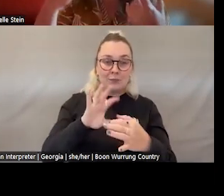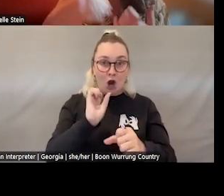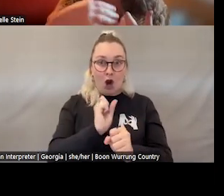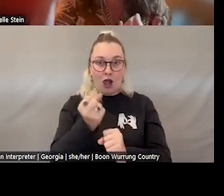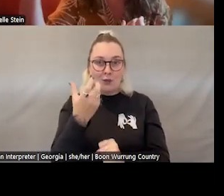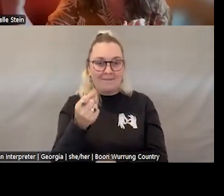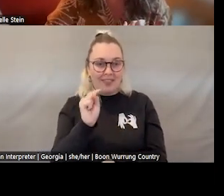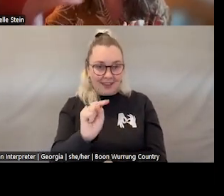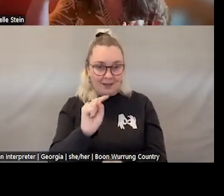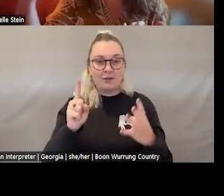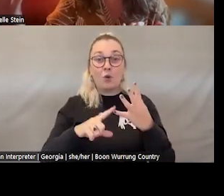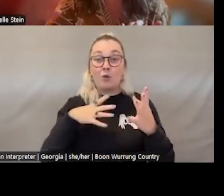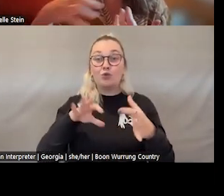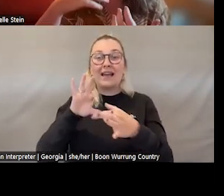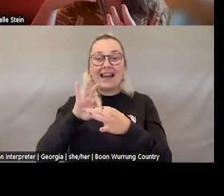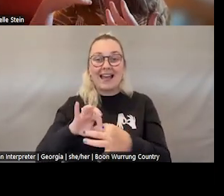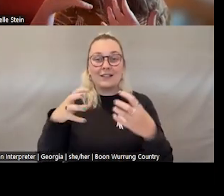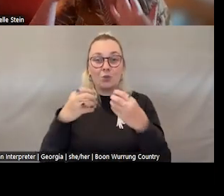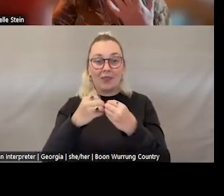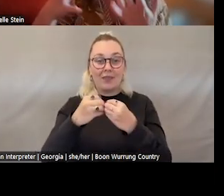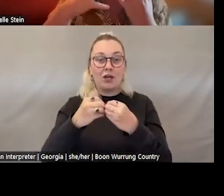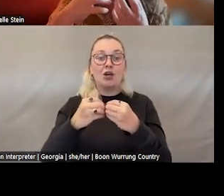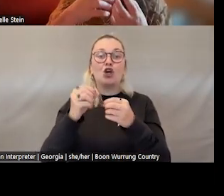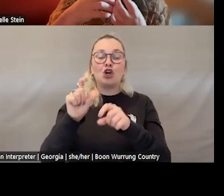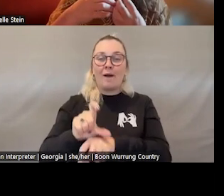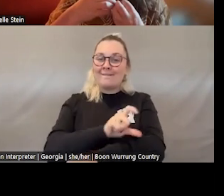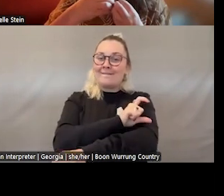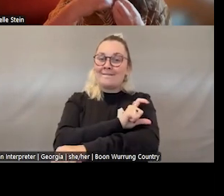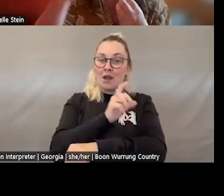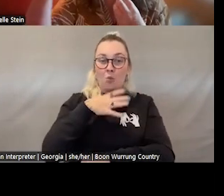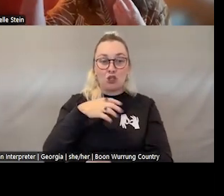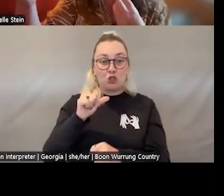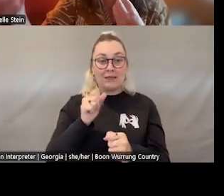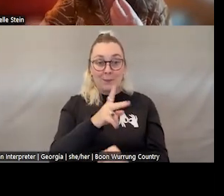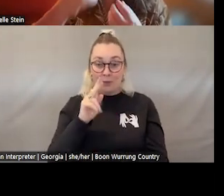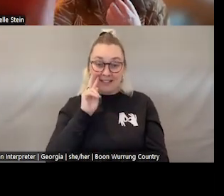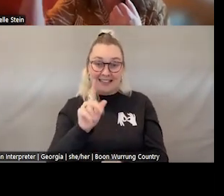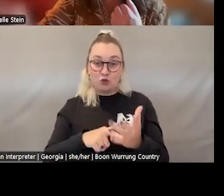Then we want to connect with confidence, we want to use the patterns we have seen to segment and